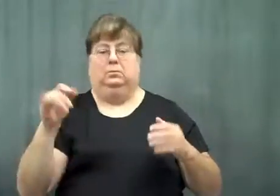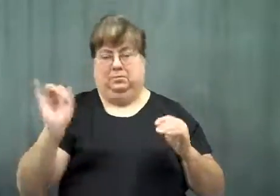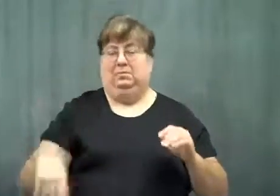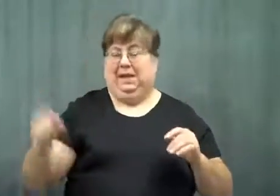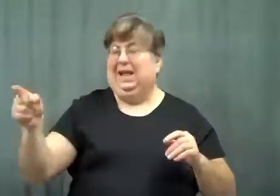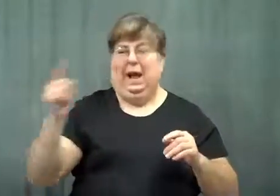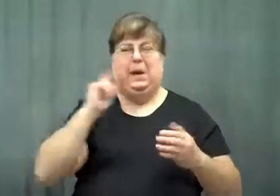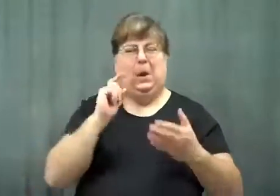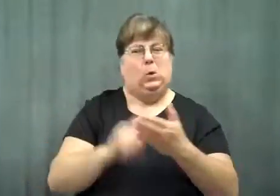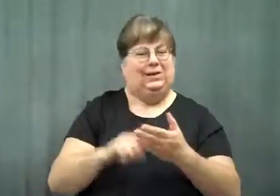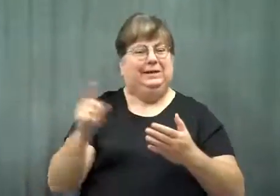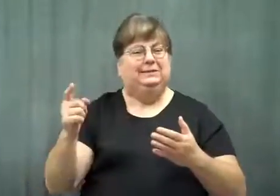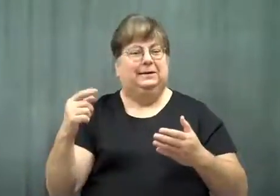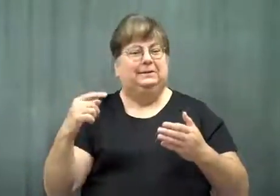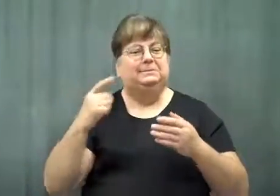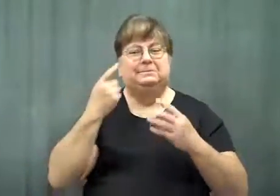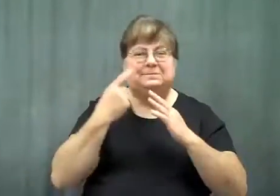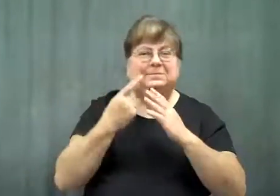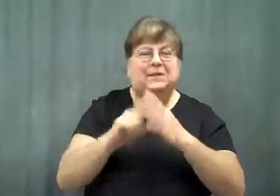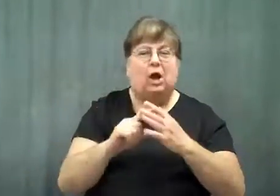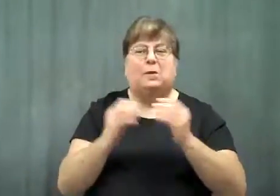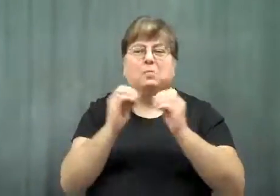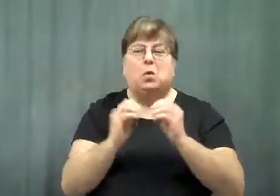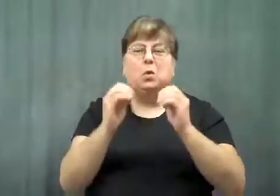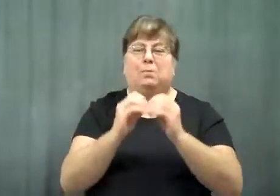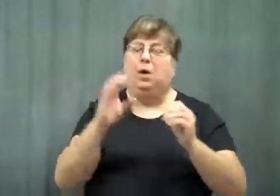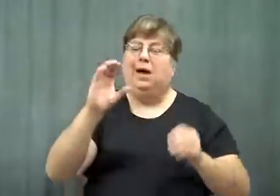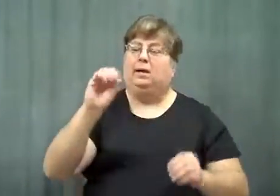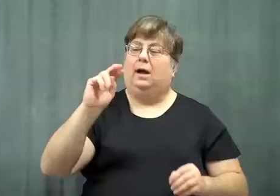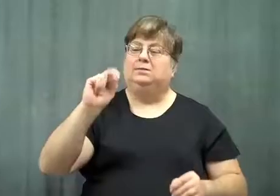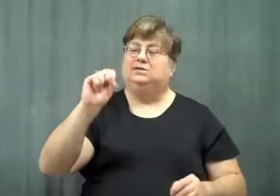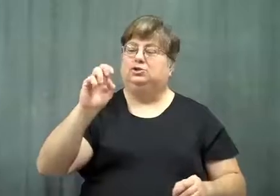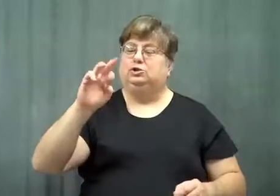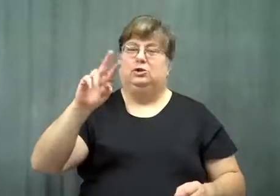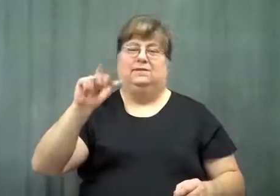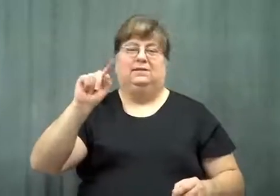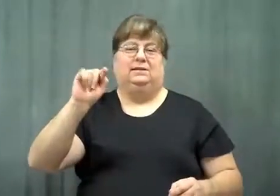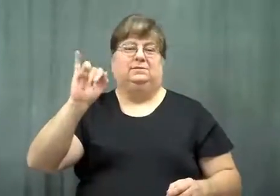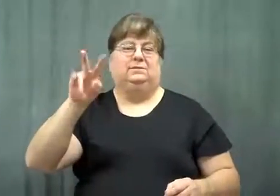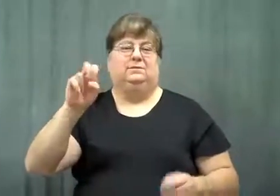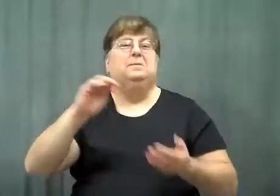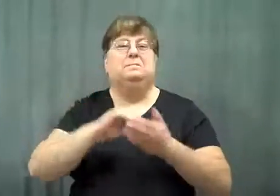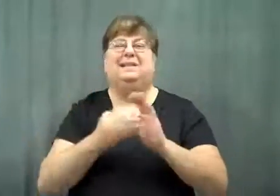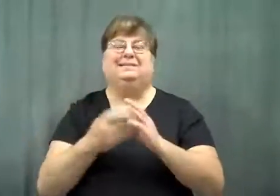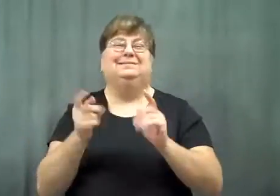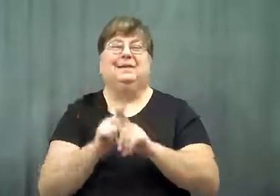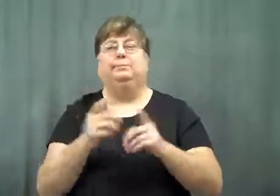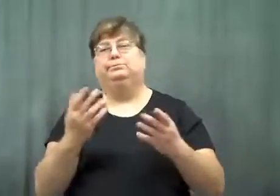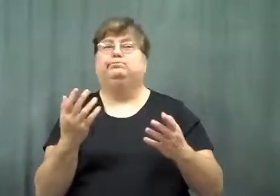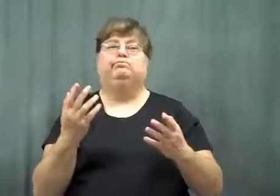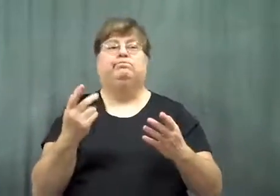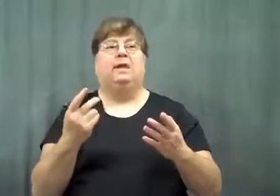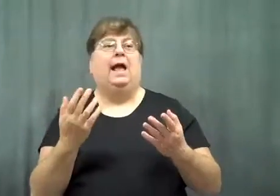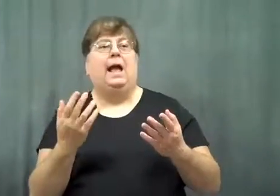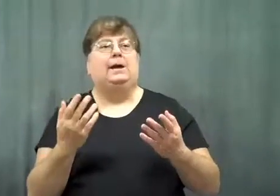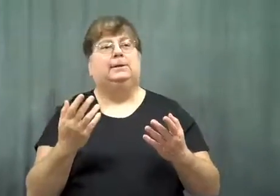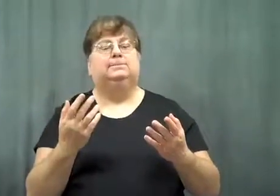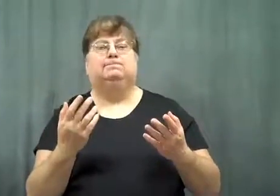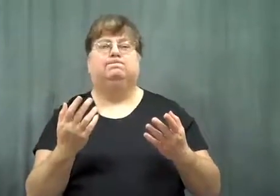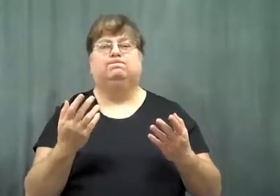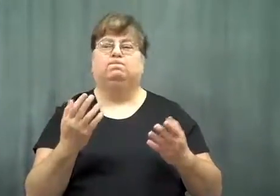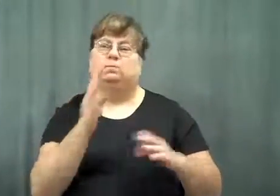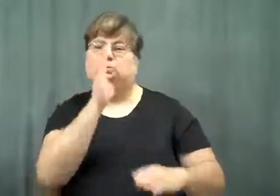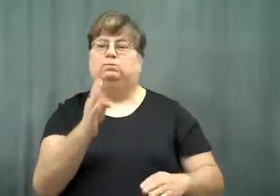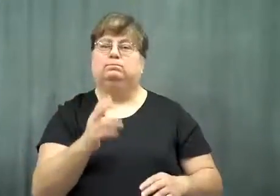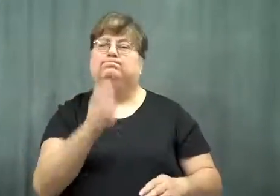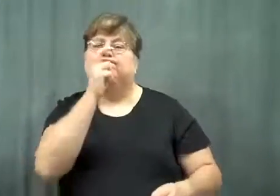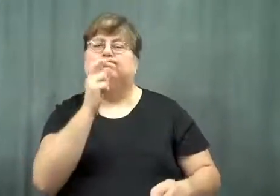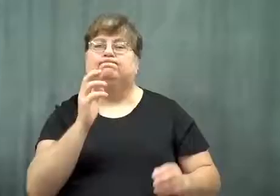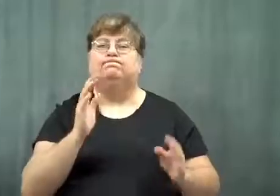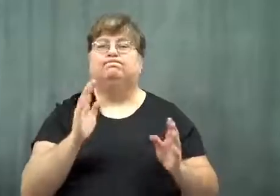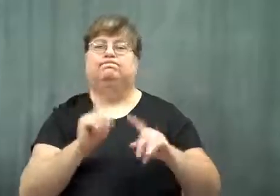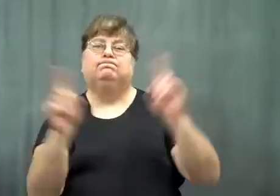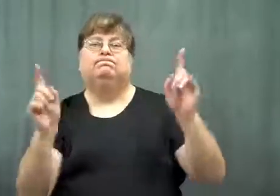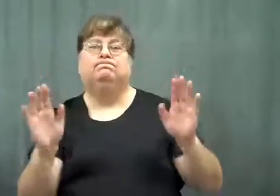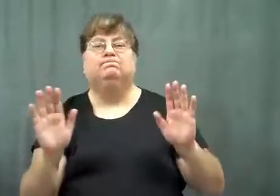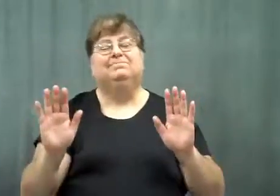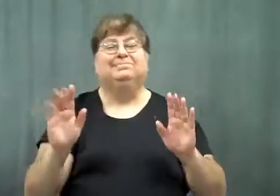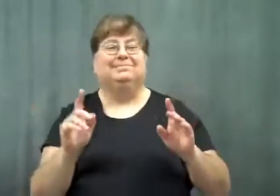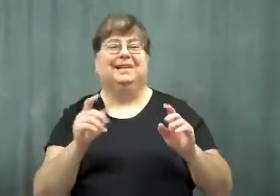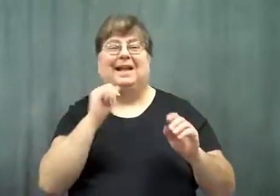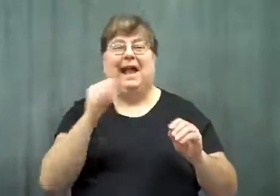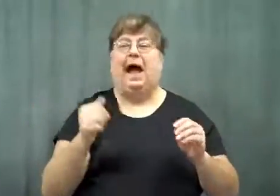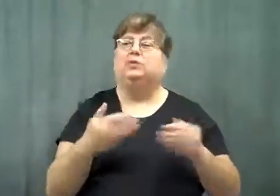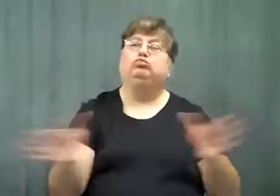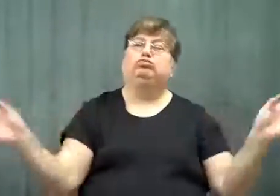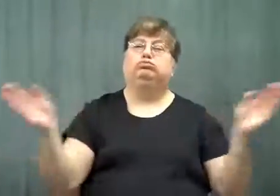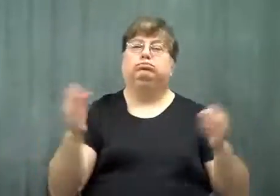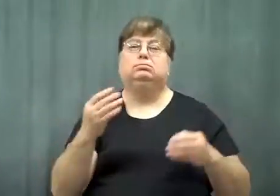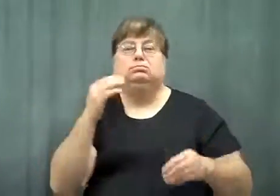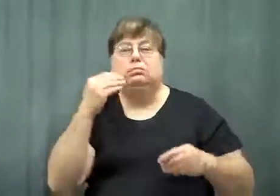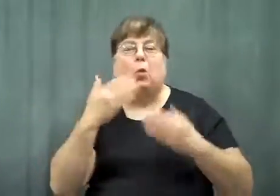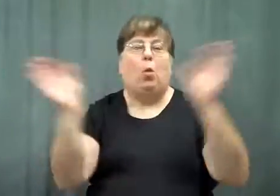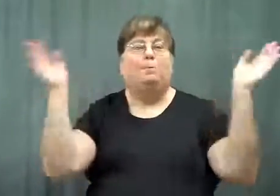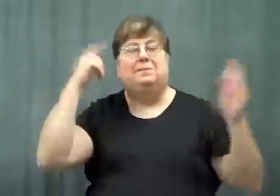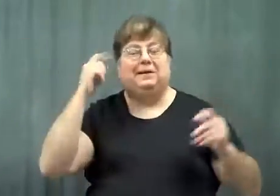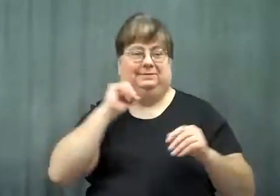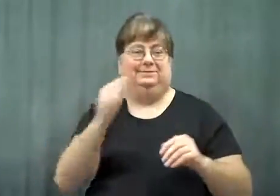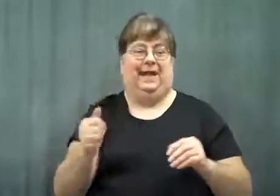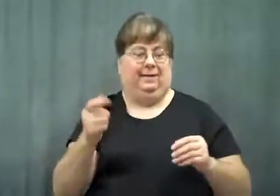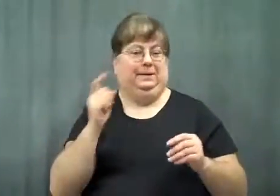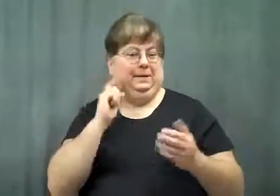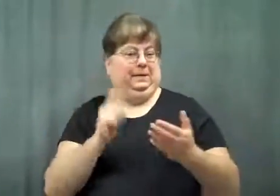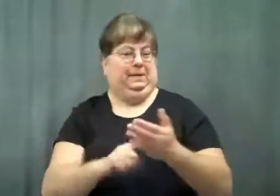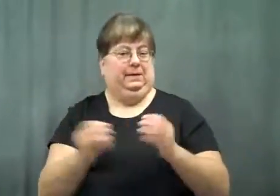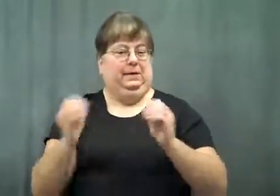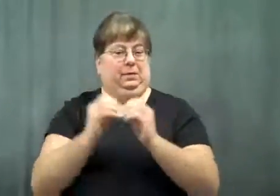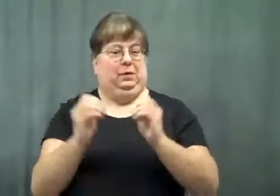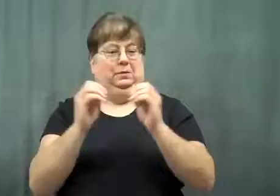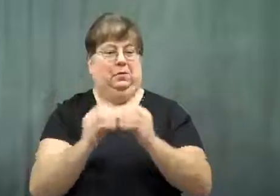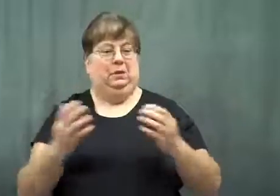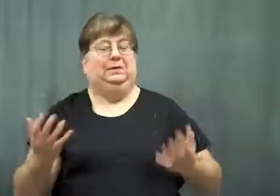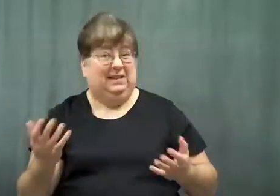Has started becoming more conservative in his views, stricter and not so open minded.